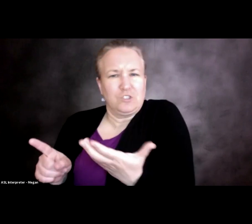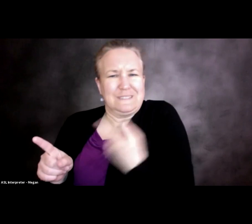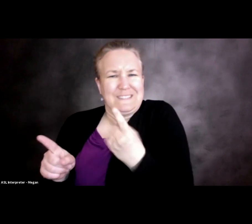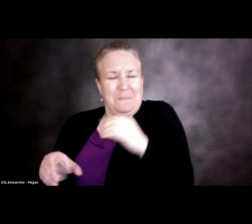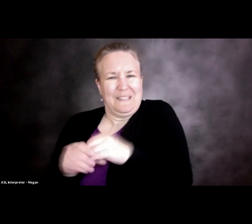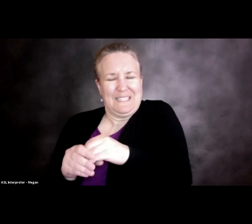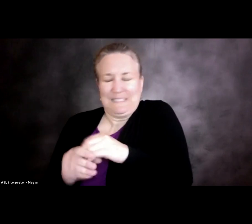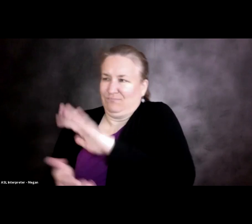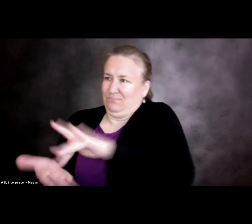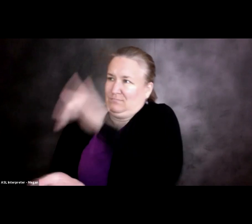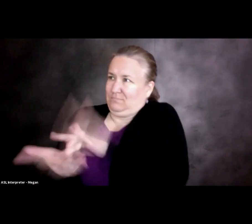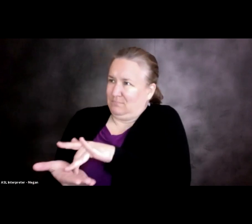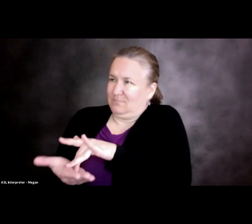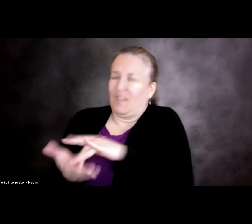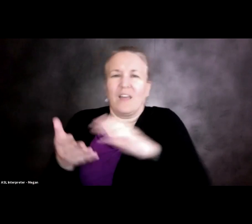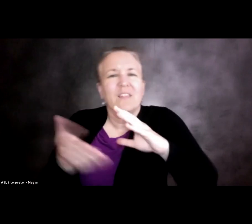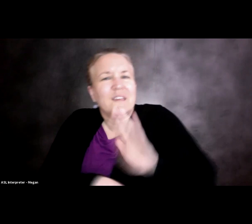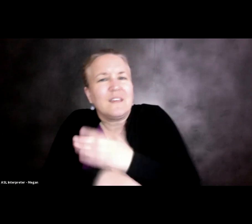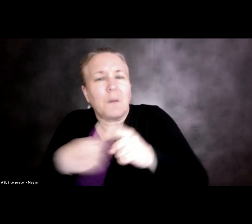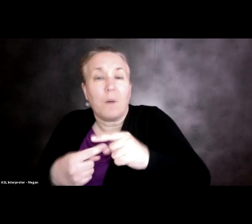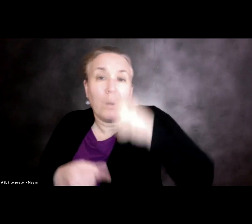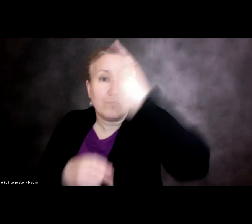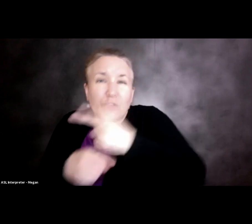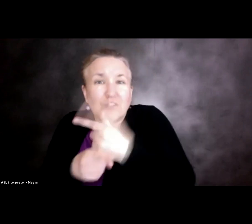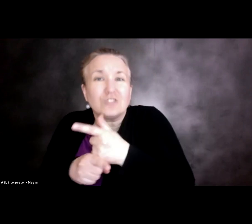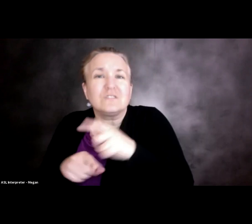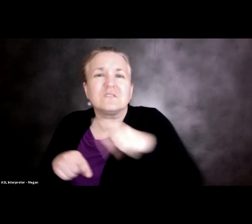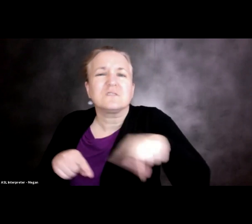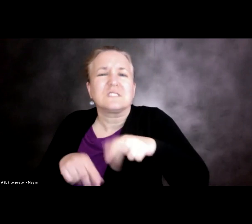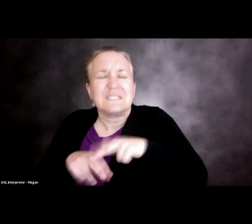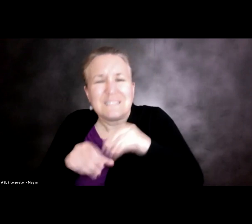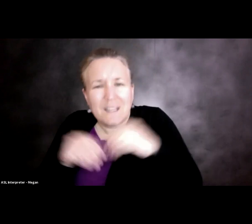The hymn about brothers who sat in darkness and in fear